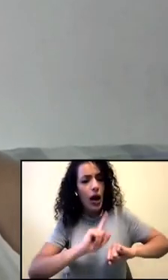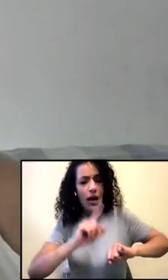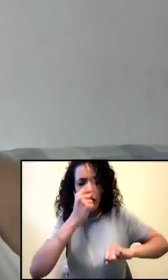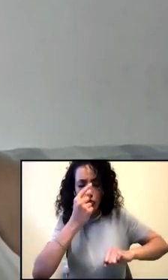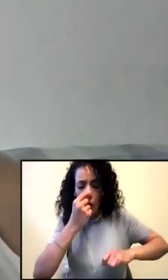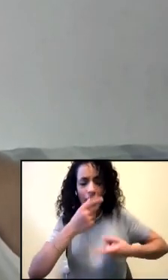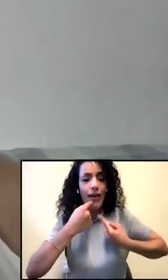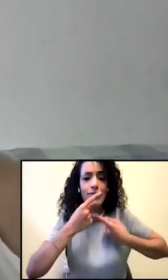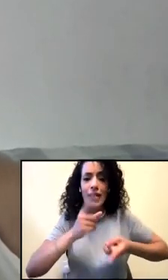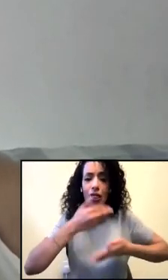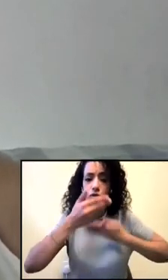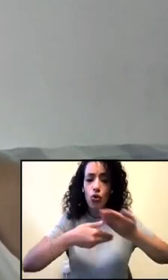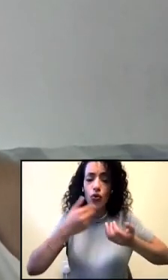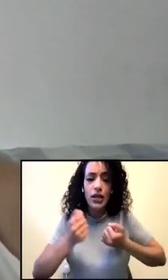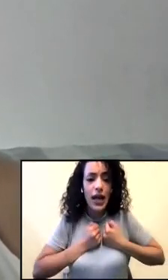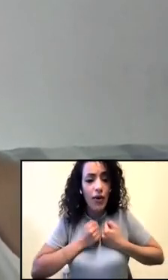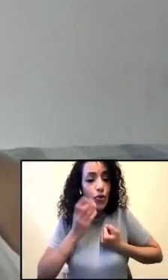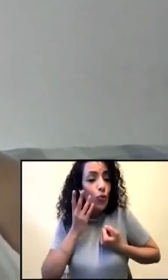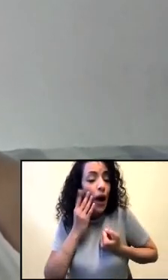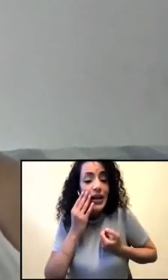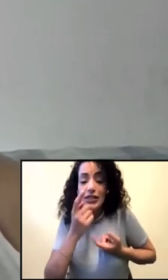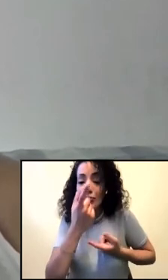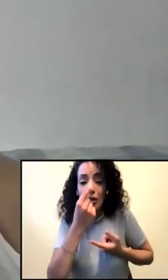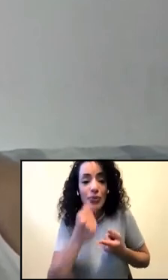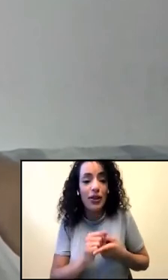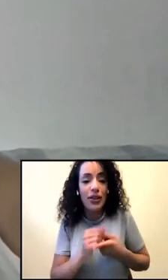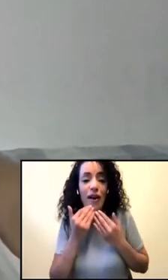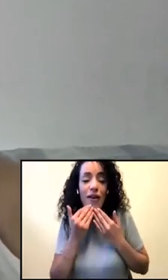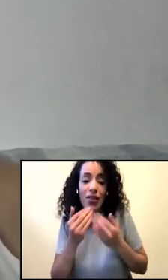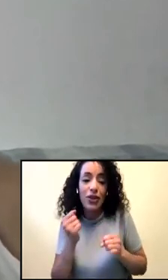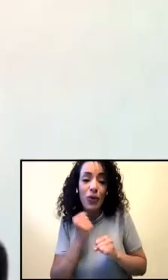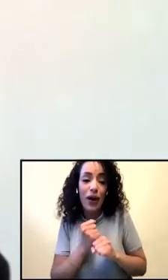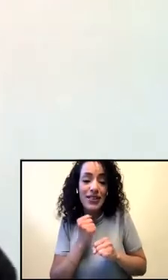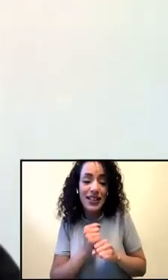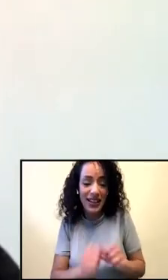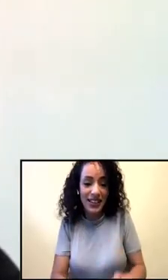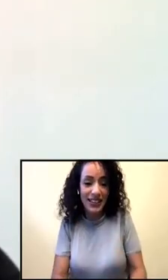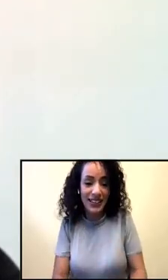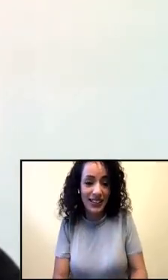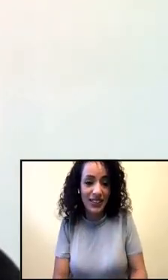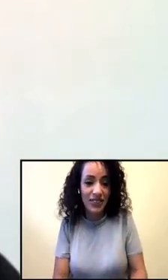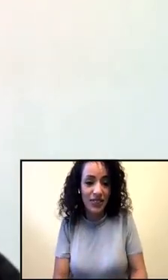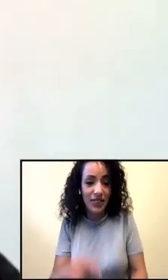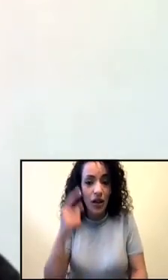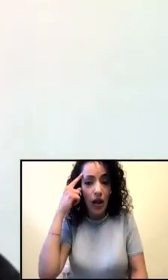wherever it's possible. Thank you so much Ghazal, and I think Asma's internet has must